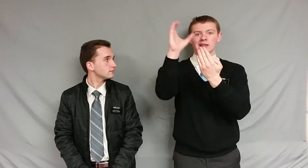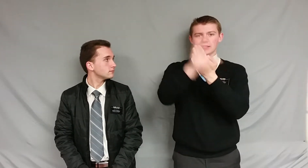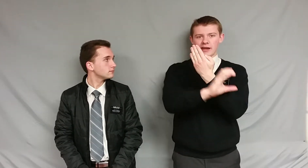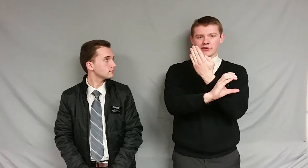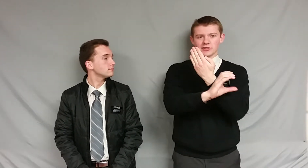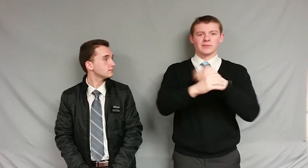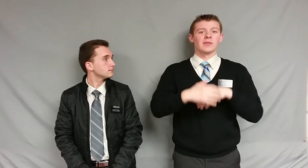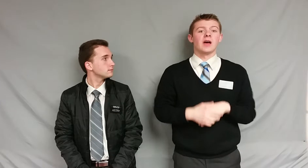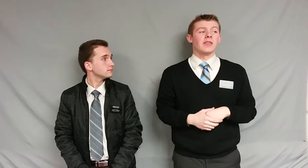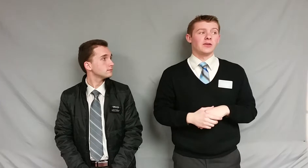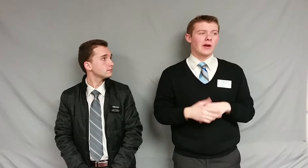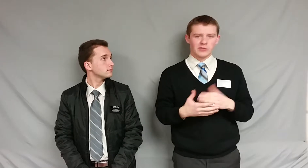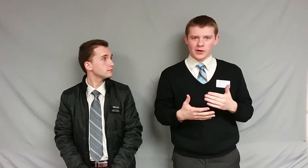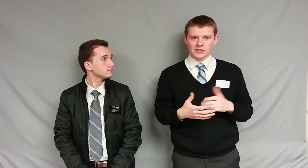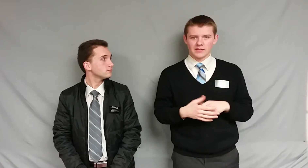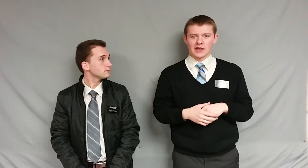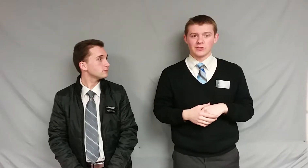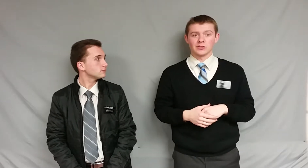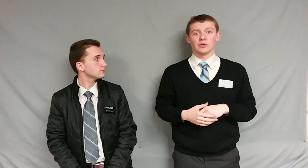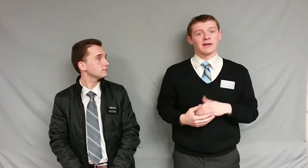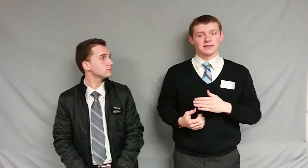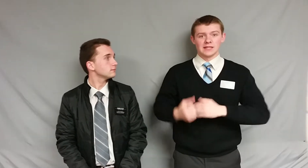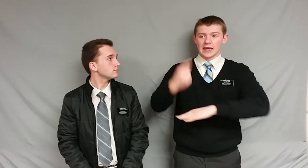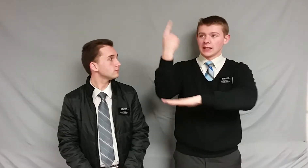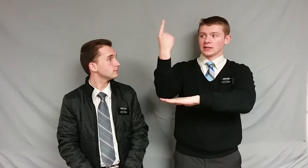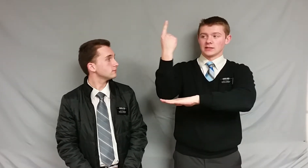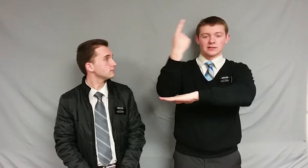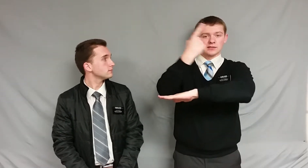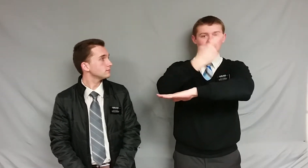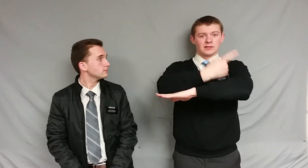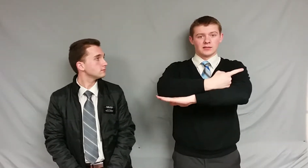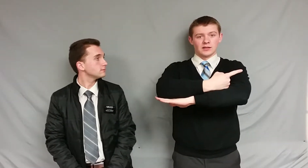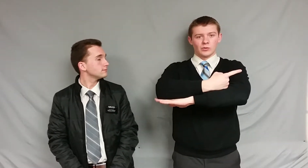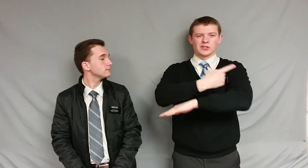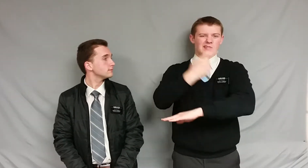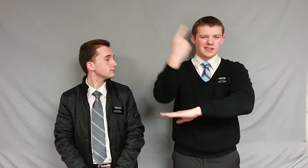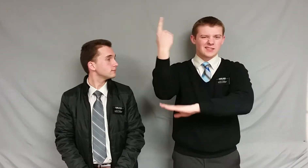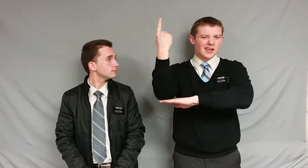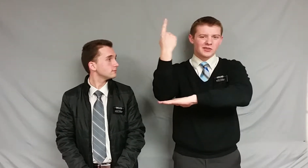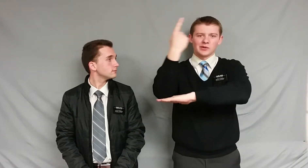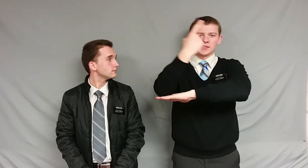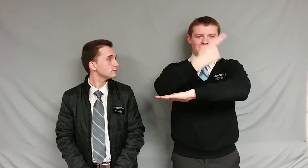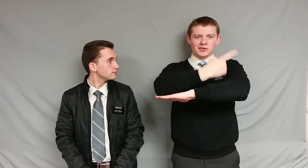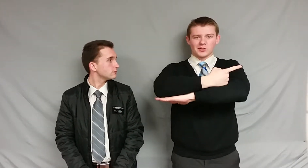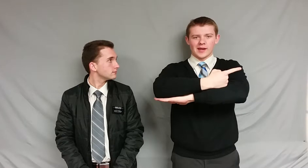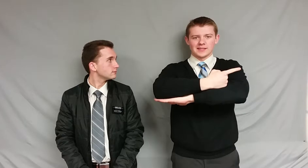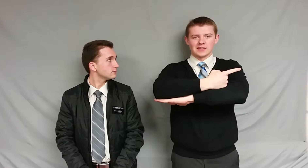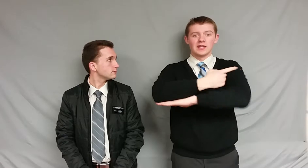CALENDAR Then you have the parts of the calendar. You have DAY, which is like the sun going down over the horizon.